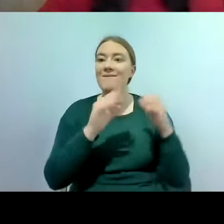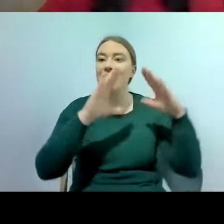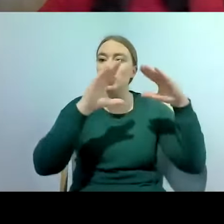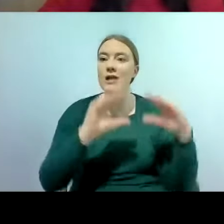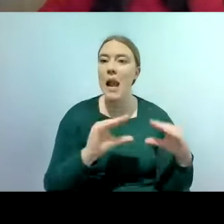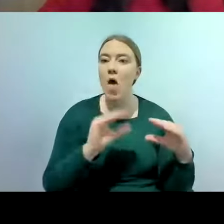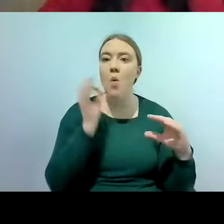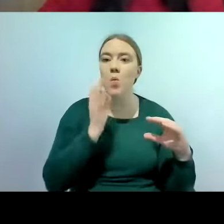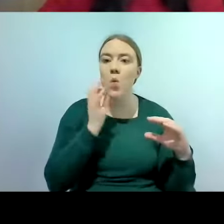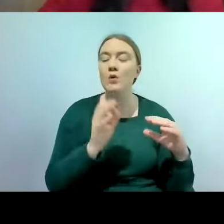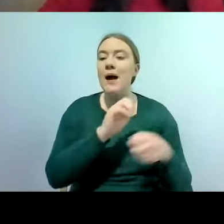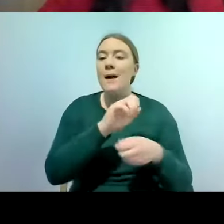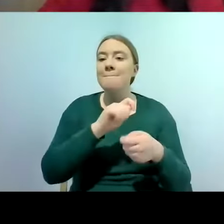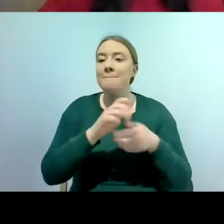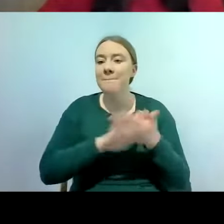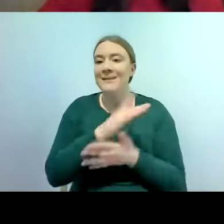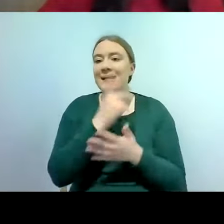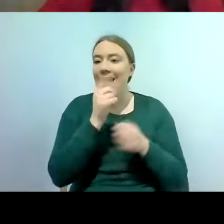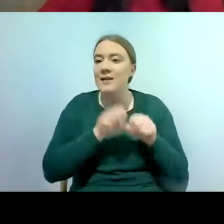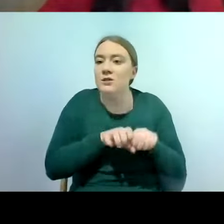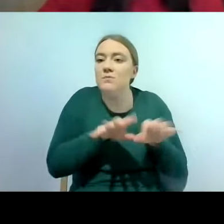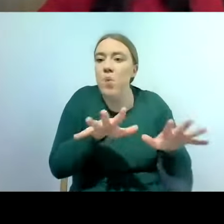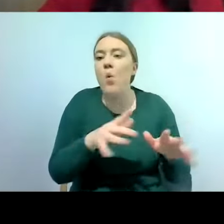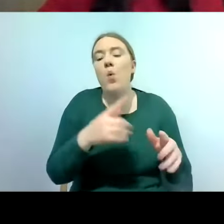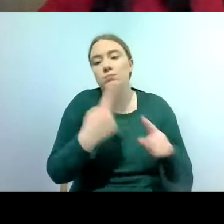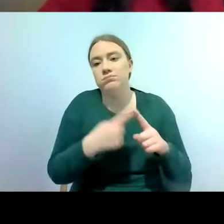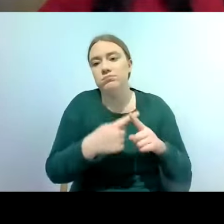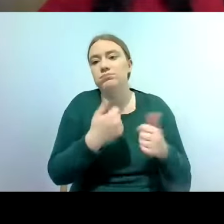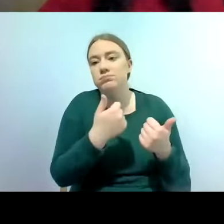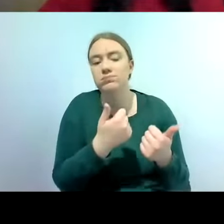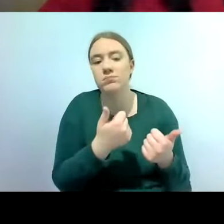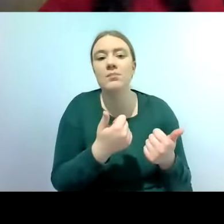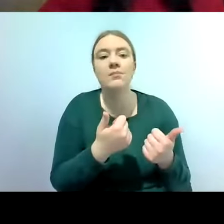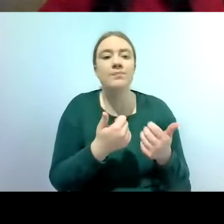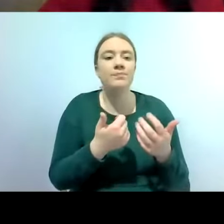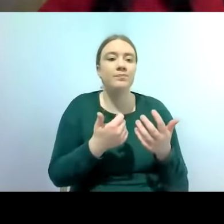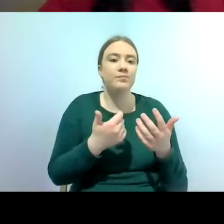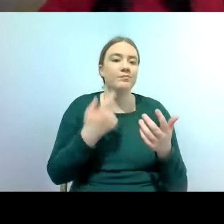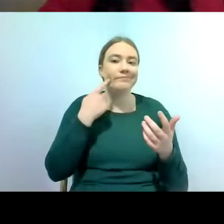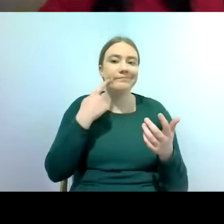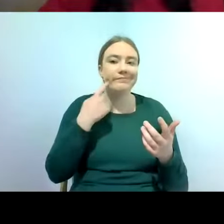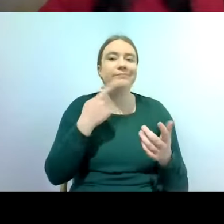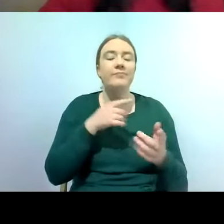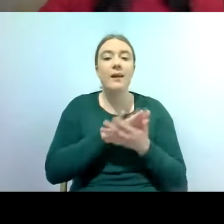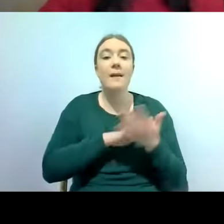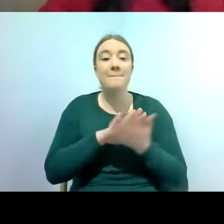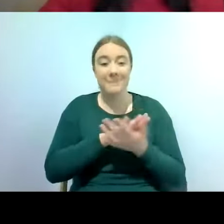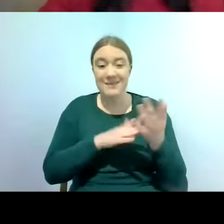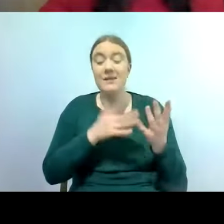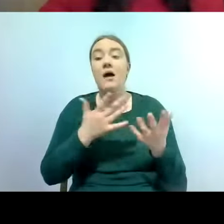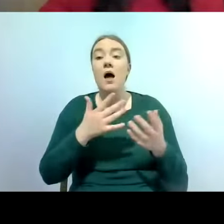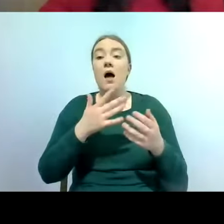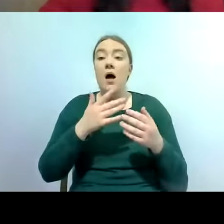spawning areas that the barbel prefer and generally we find as it gets below 10 degrees